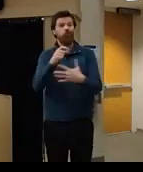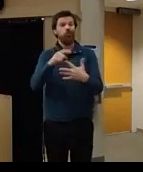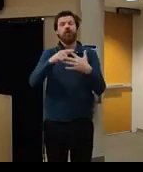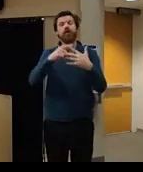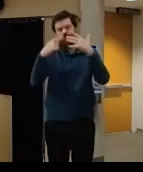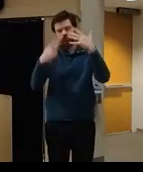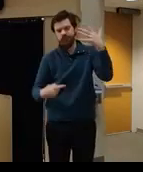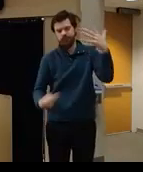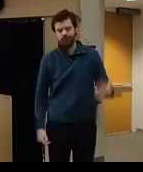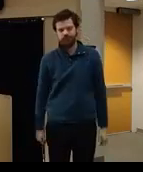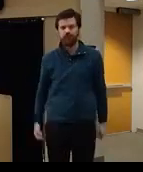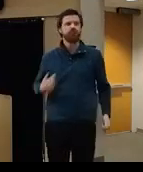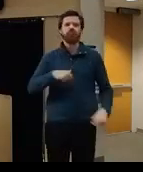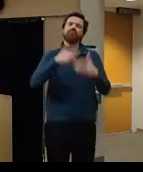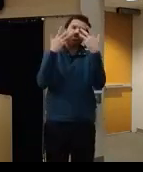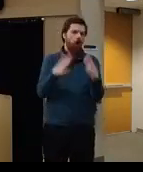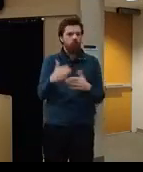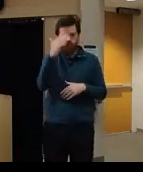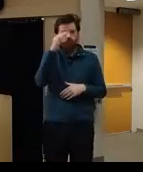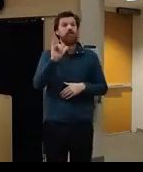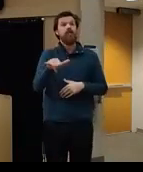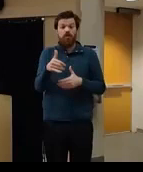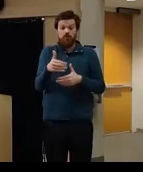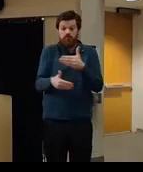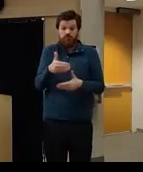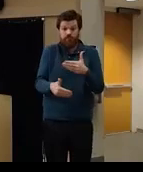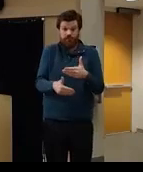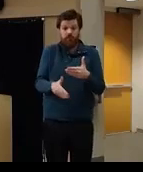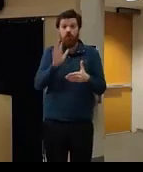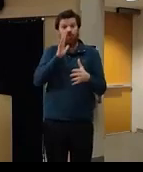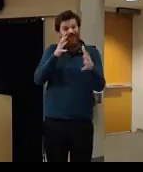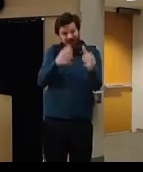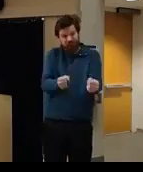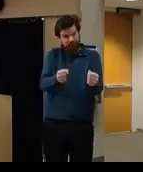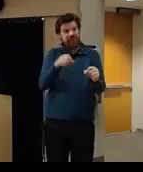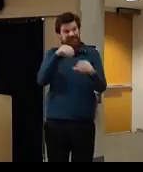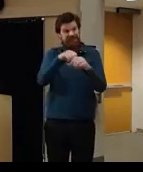etc and we already know that this movement would take hold in the United States uh it would spread